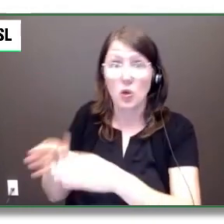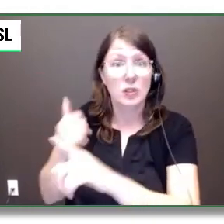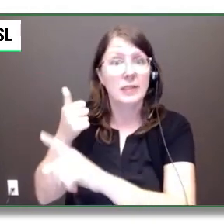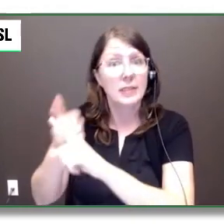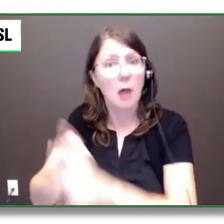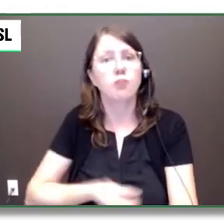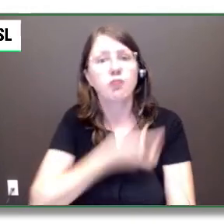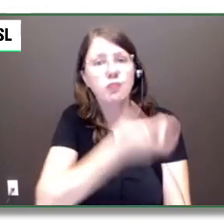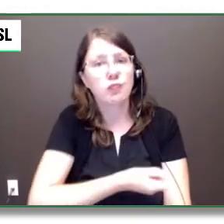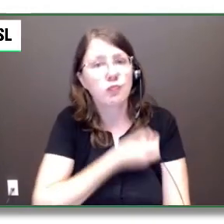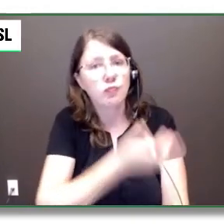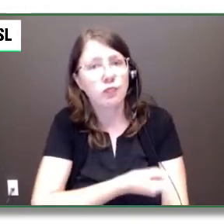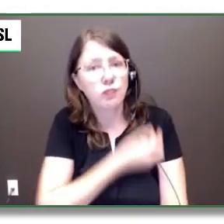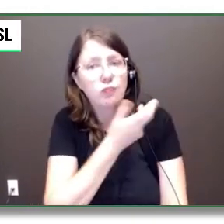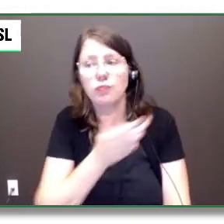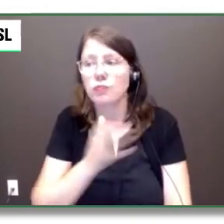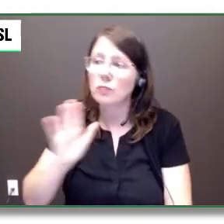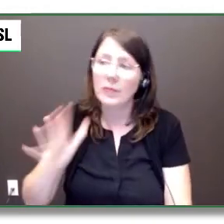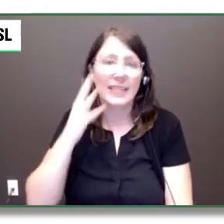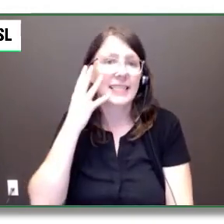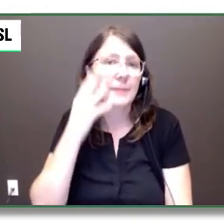experience as it related to other experiences because most of the people